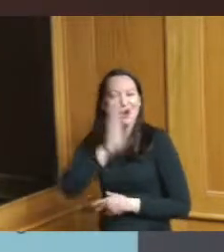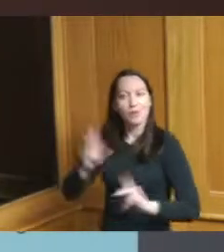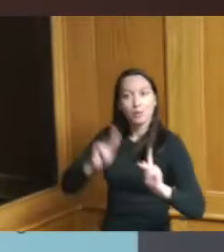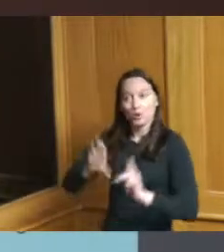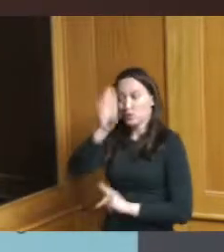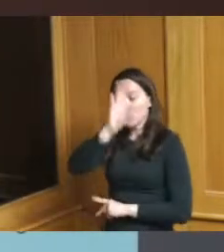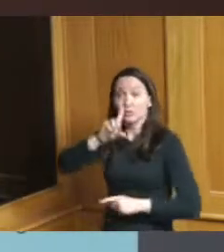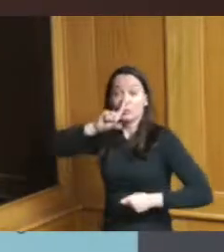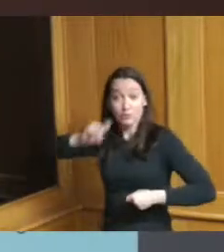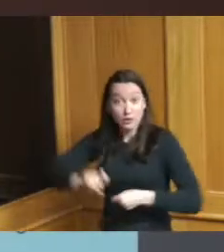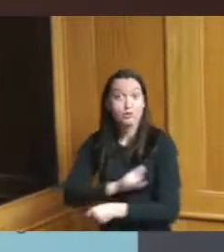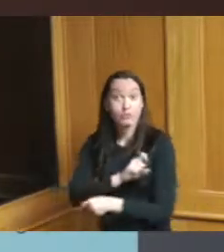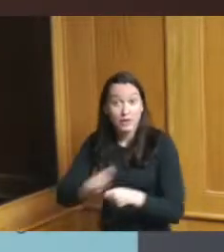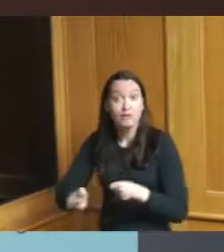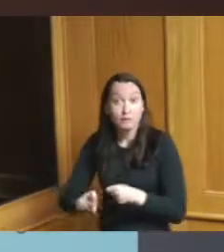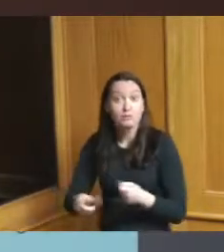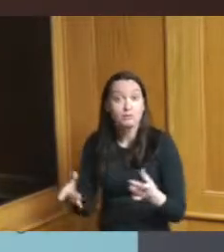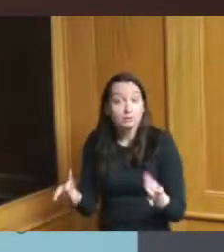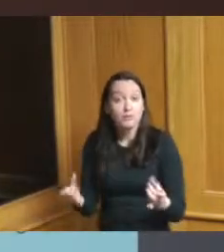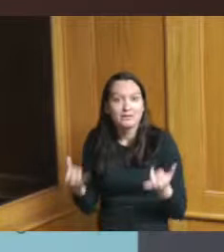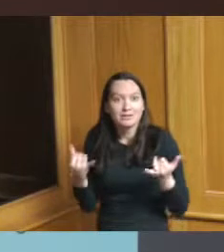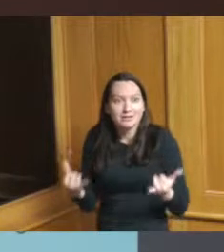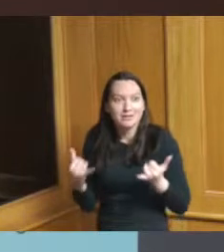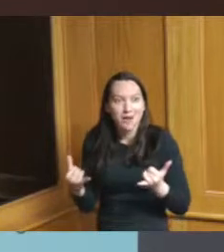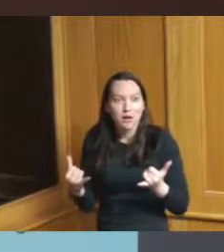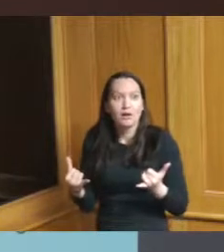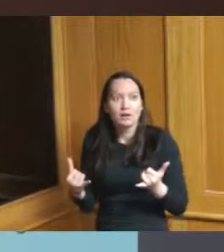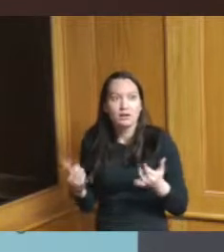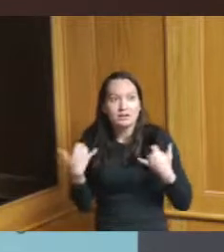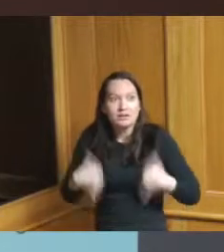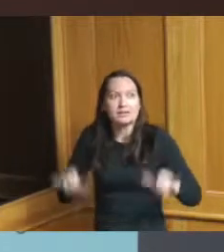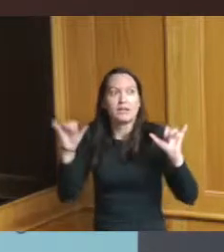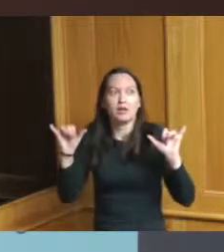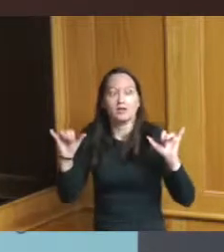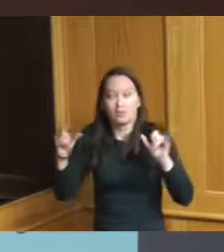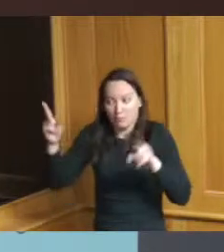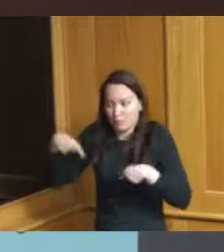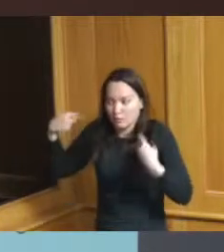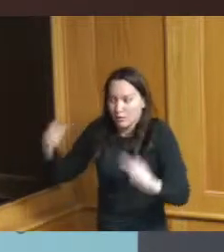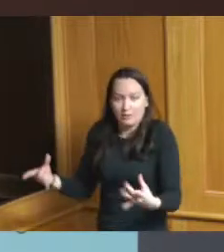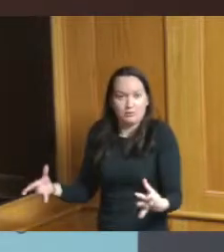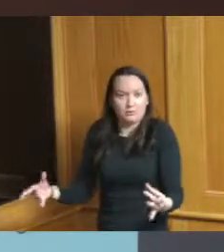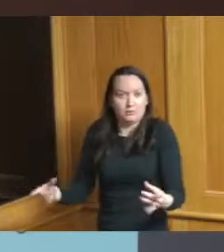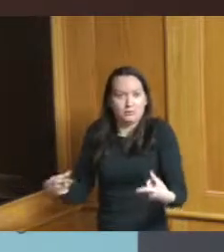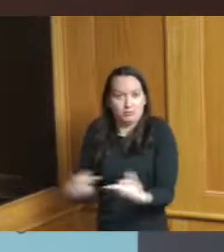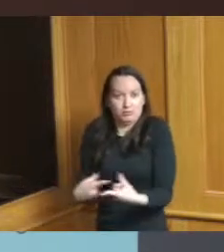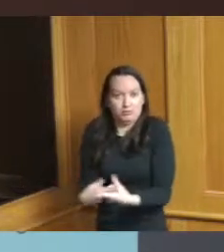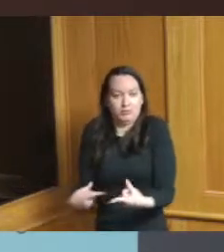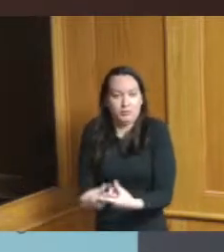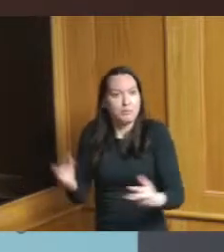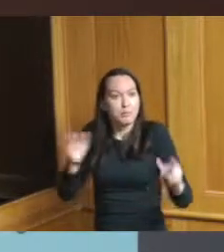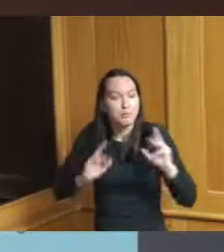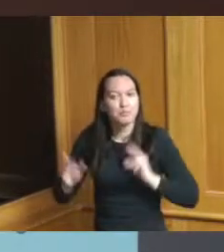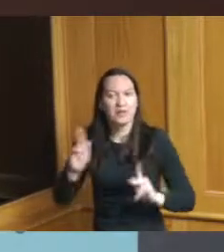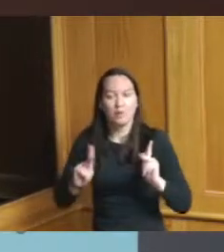real health disparities today so that that kind of people people are know this and they